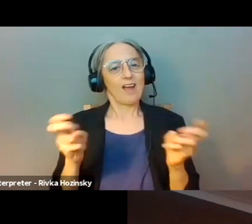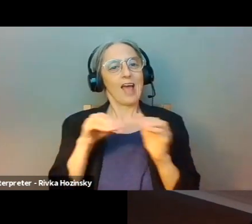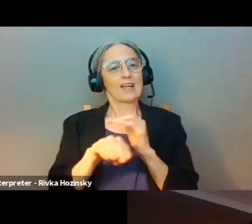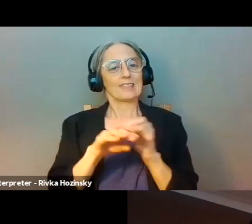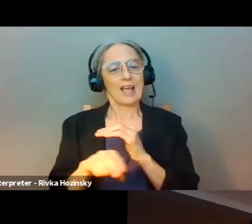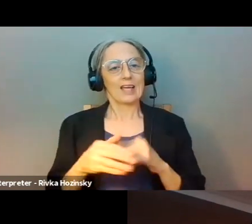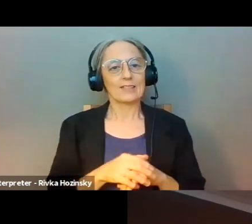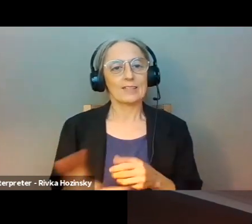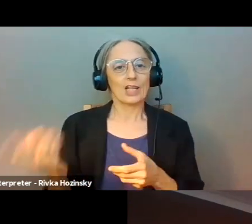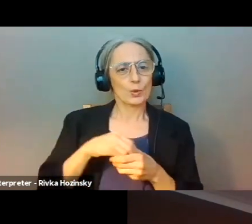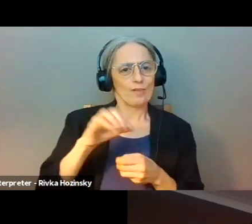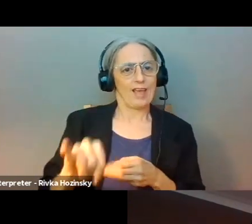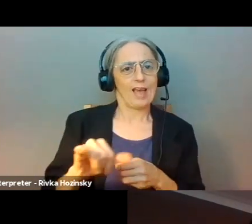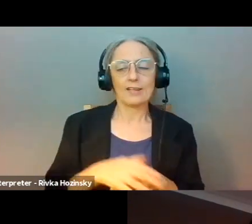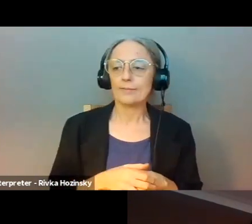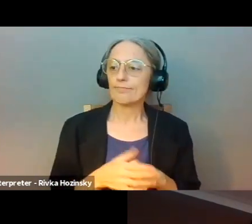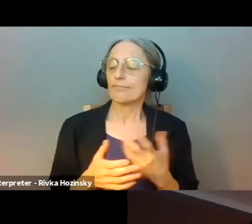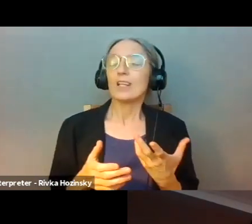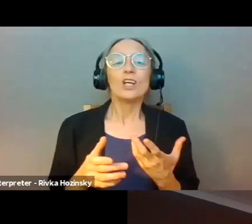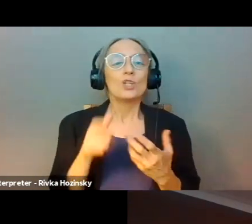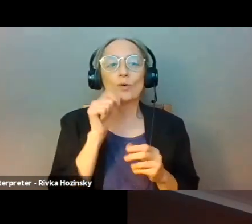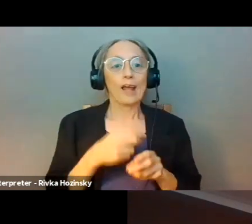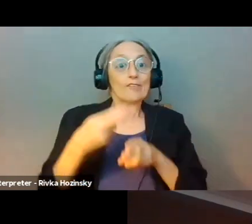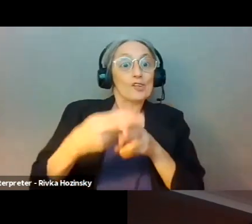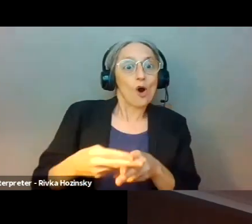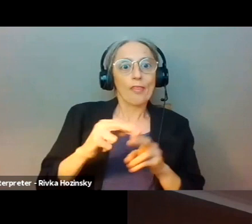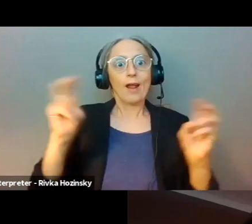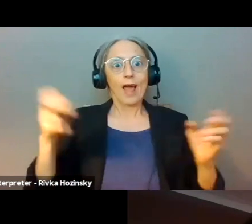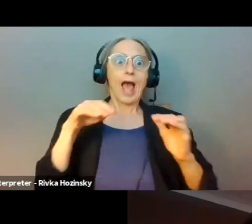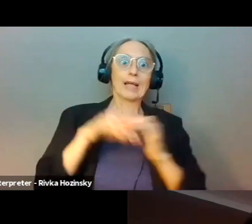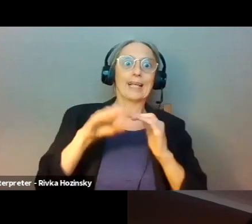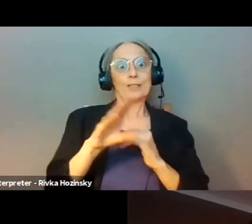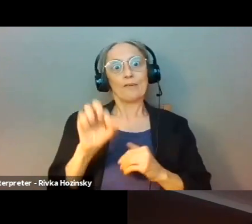necessarily having to call an accessible feature, but calling out with things about